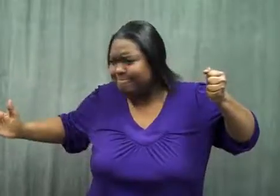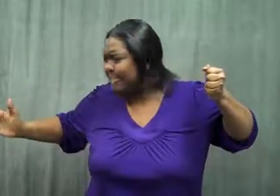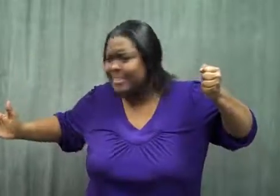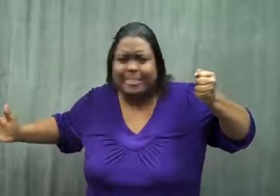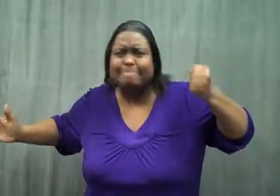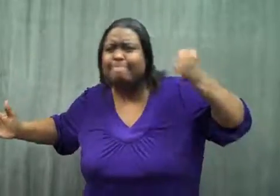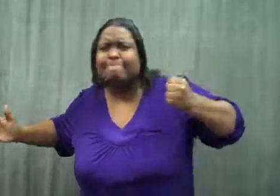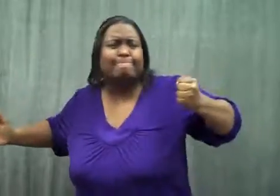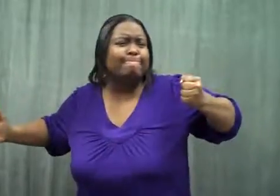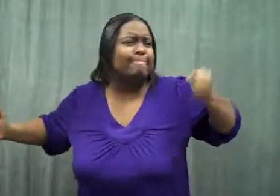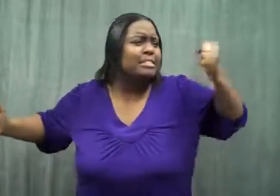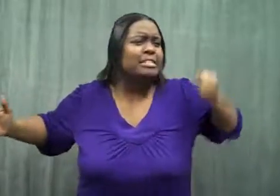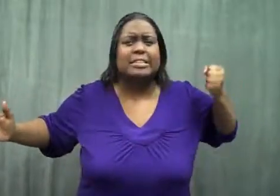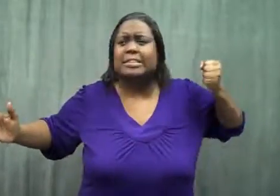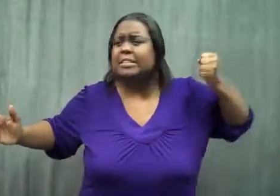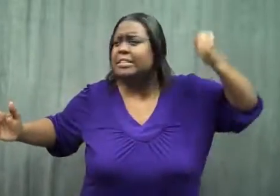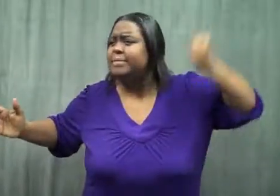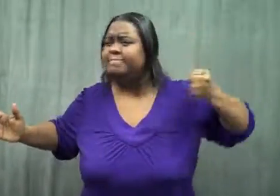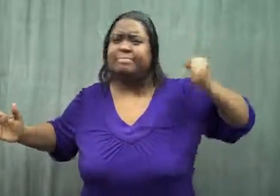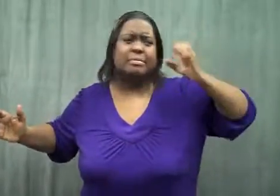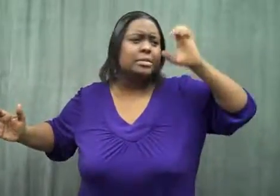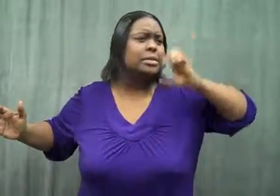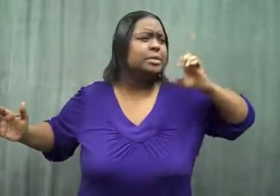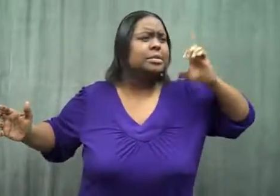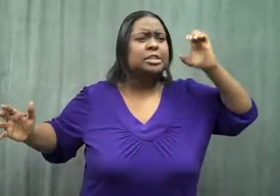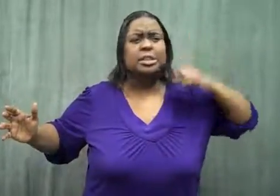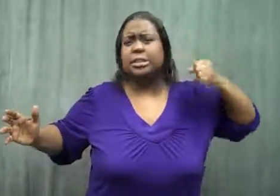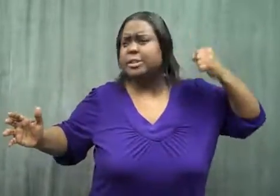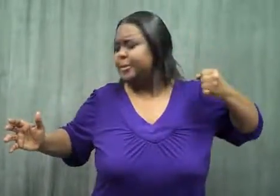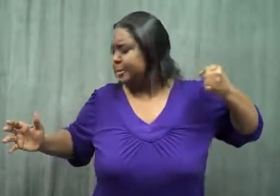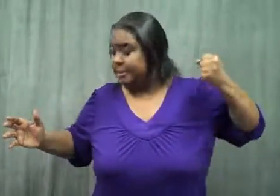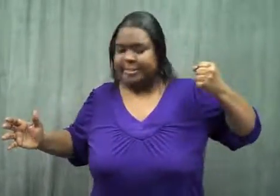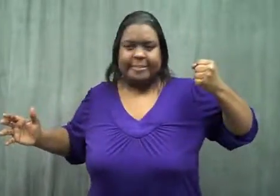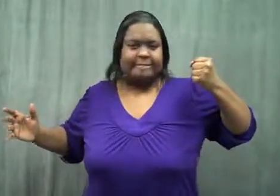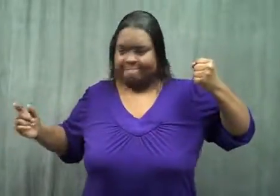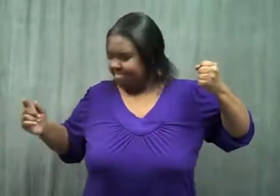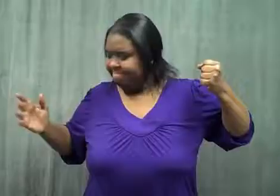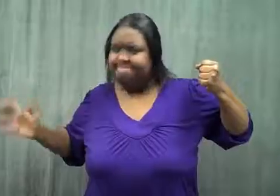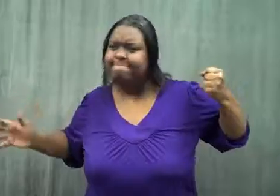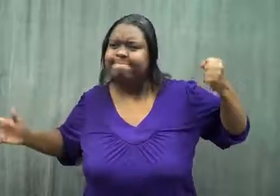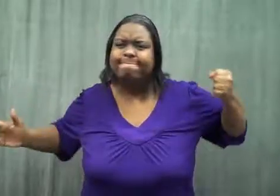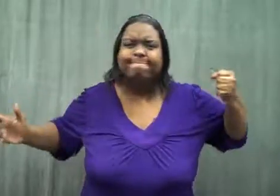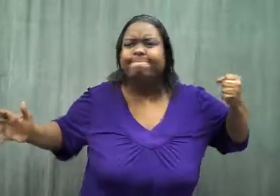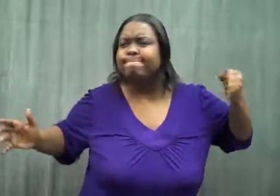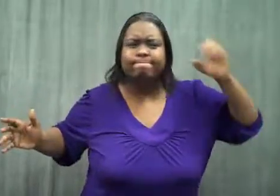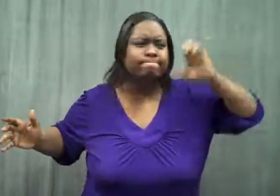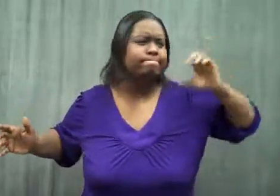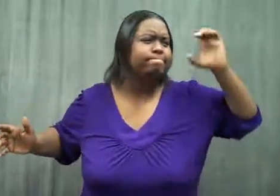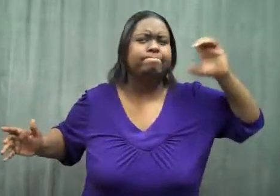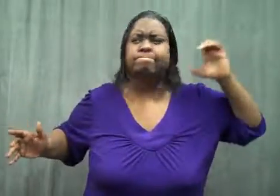He led the flock, while searching for the lost lamb.